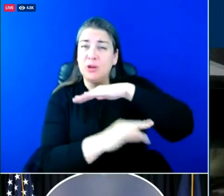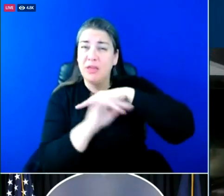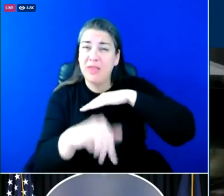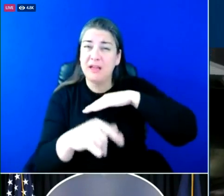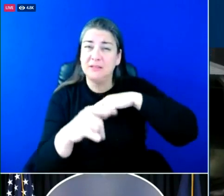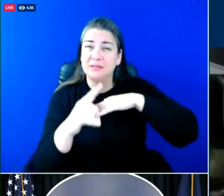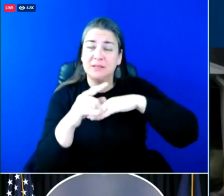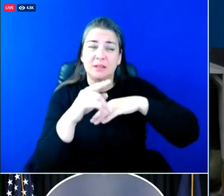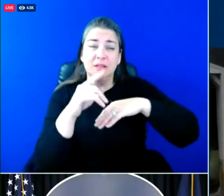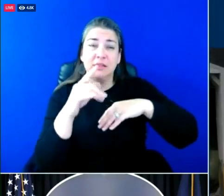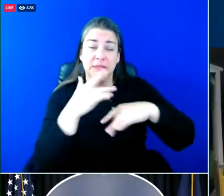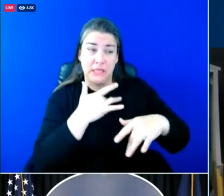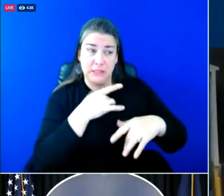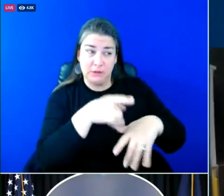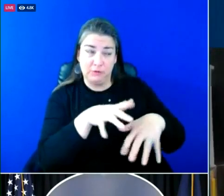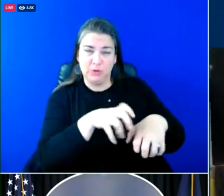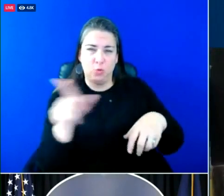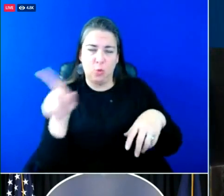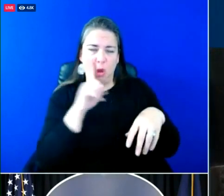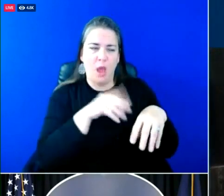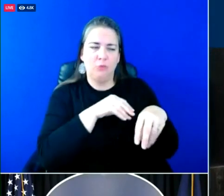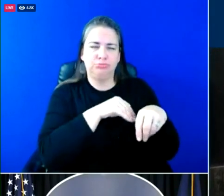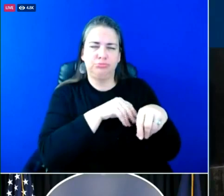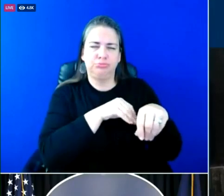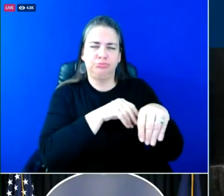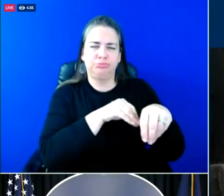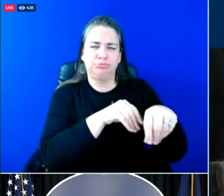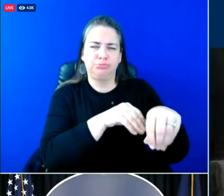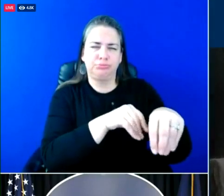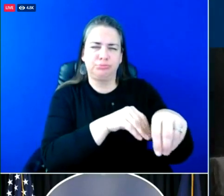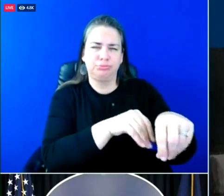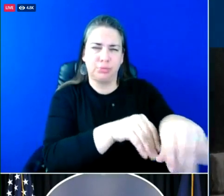I'm gonna show up. Asked James to show a video in just a minute of some of the